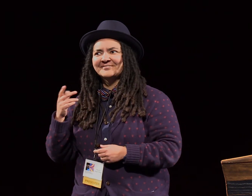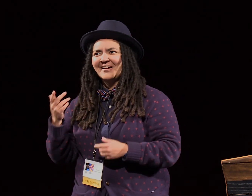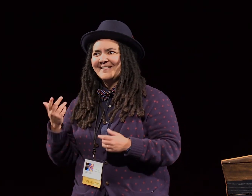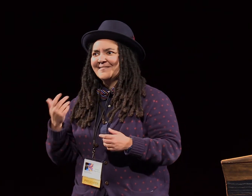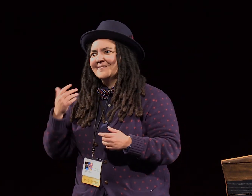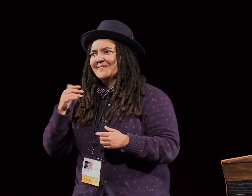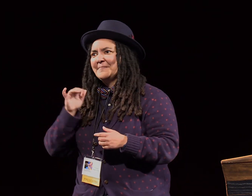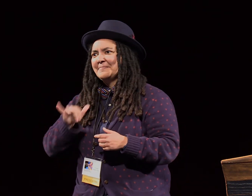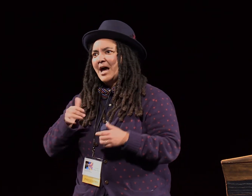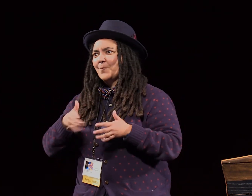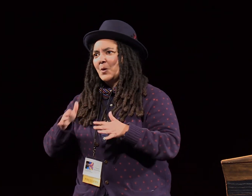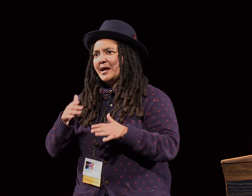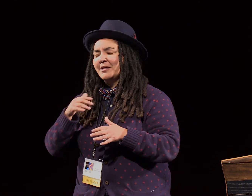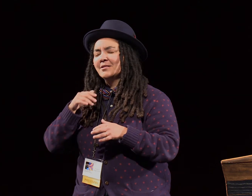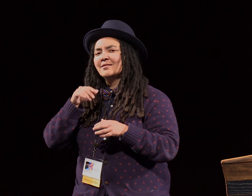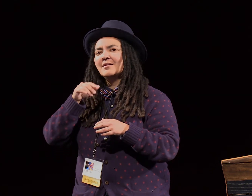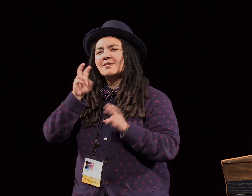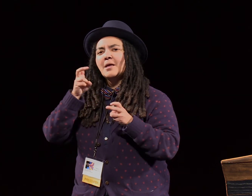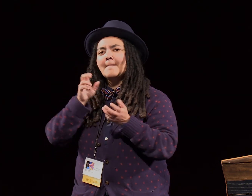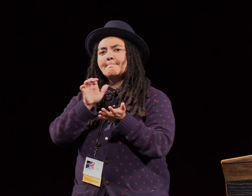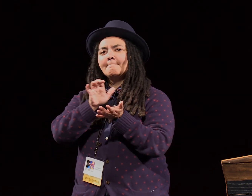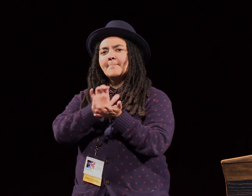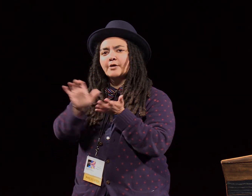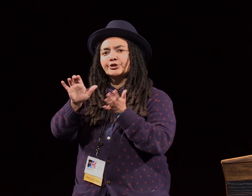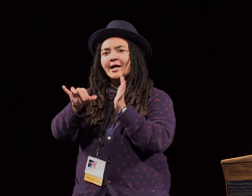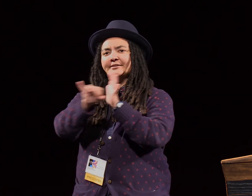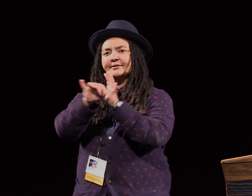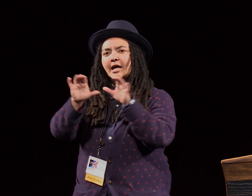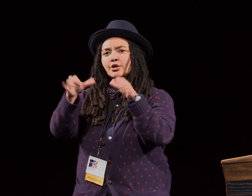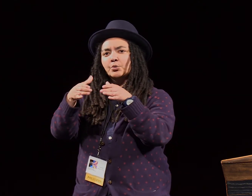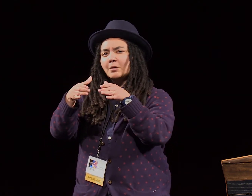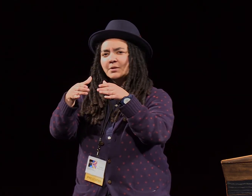about their experiences as Black Deaf gay men.